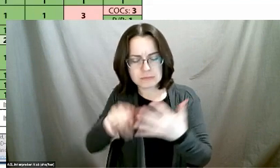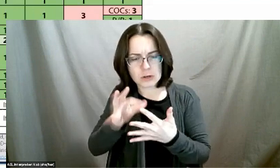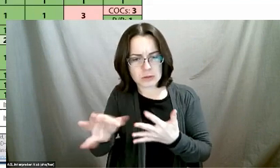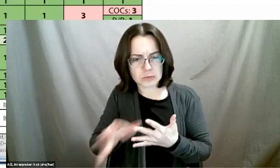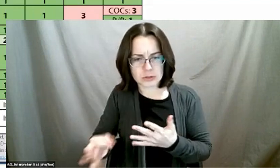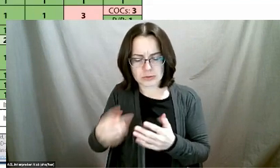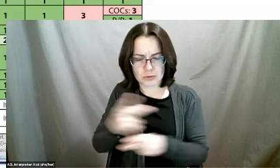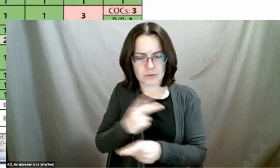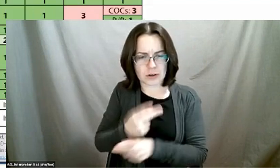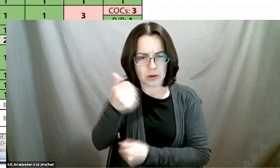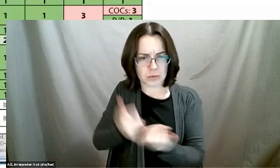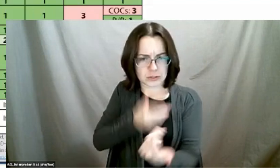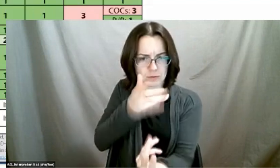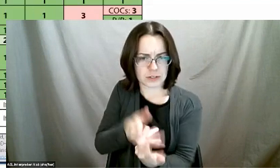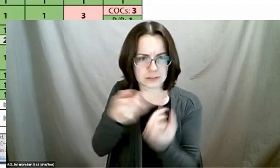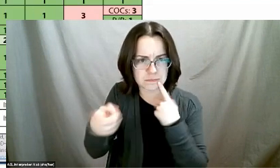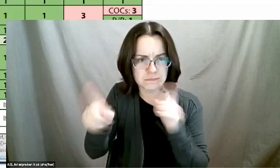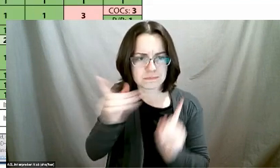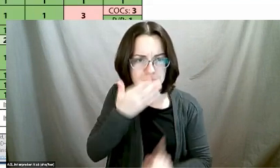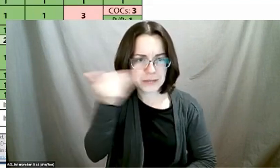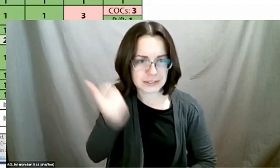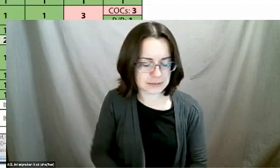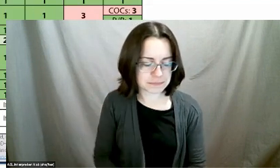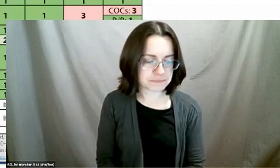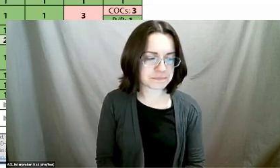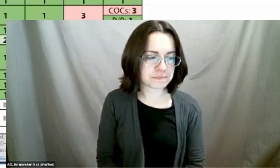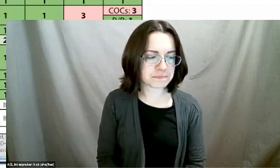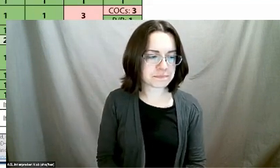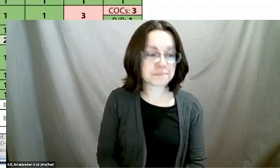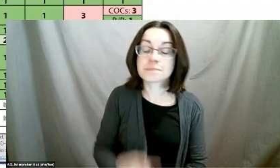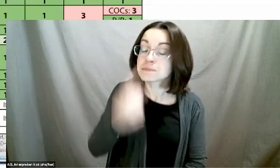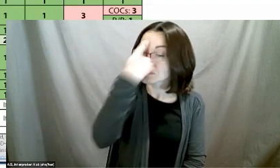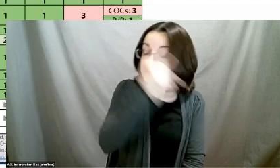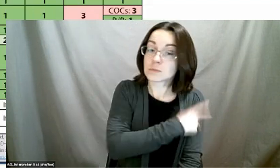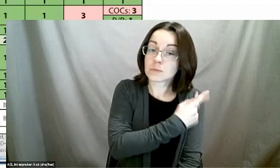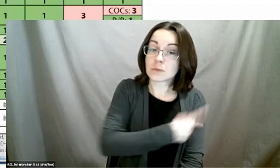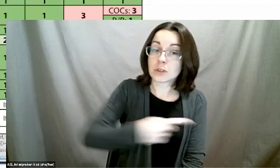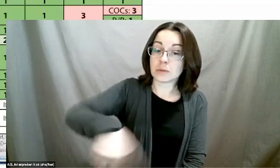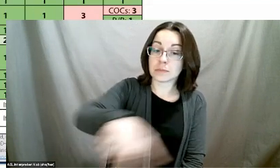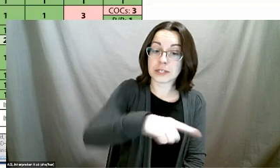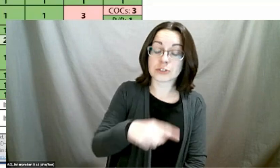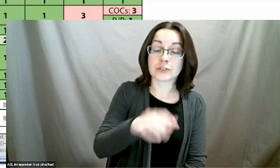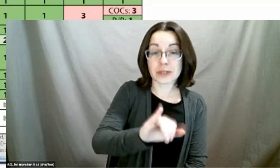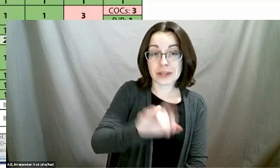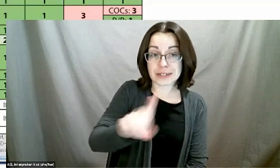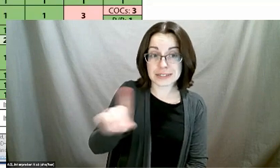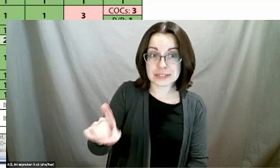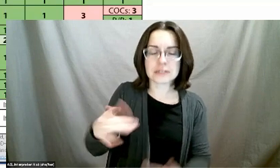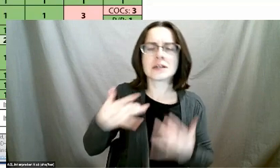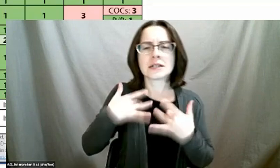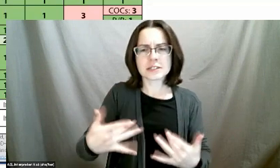intellectual and developmental disability often have other co-morbidities. So it's not unusual for